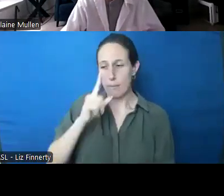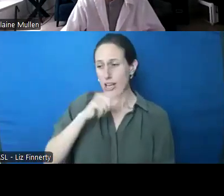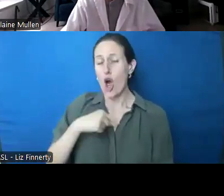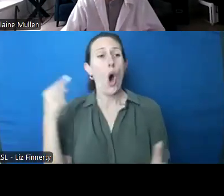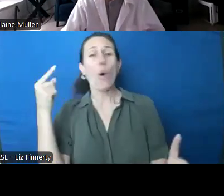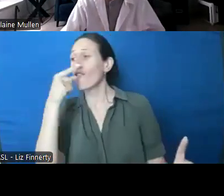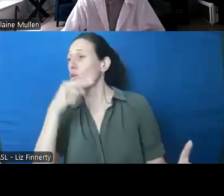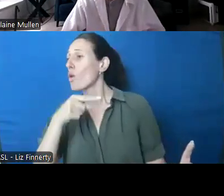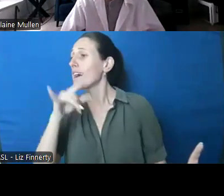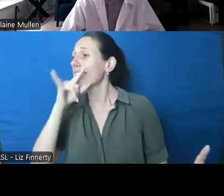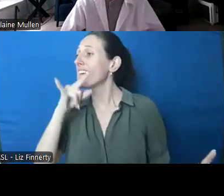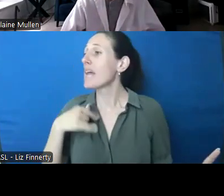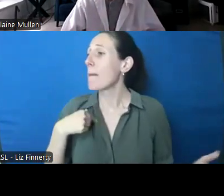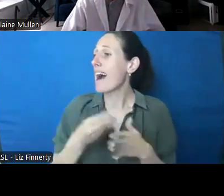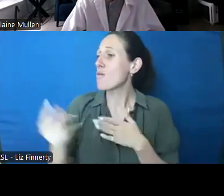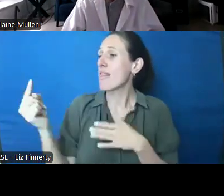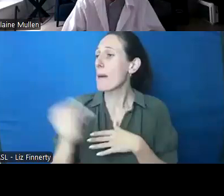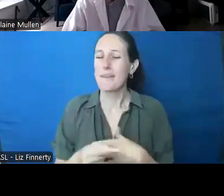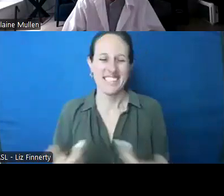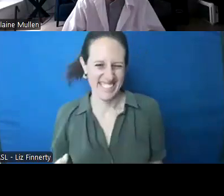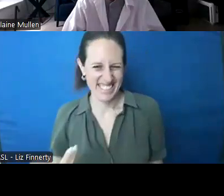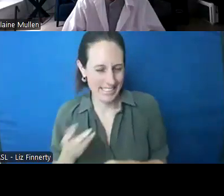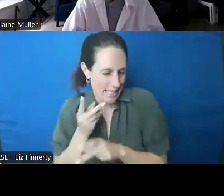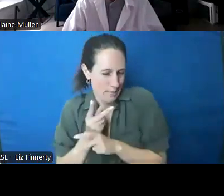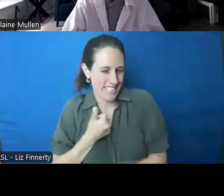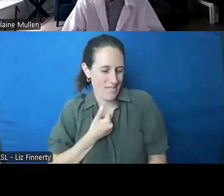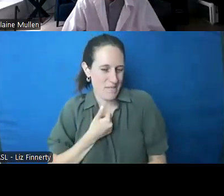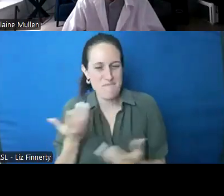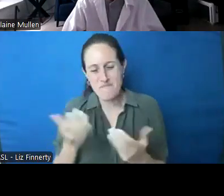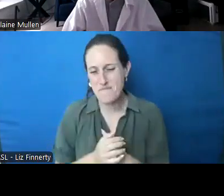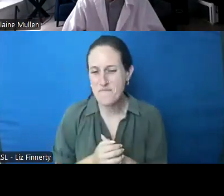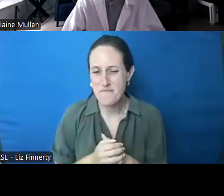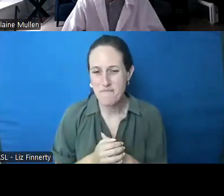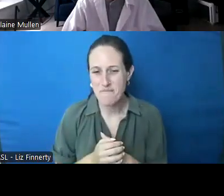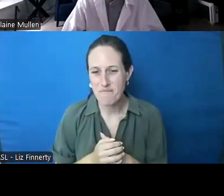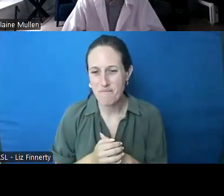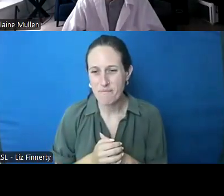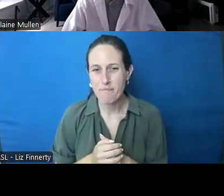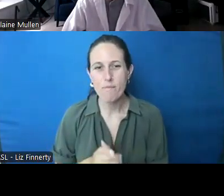come a long way. Jim: This is Jim Wice. You know, I think you could spend